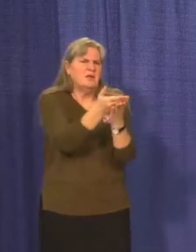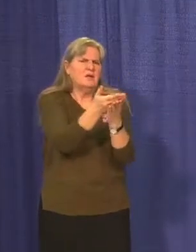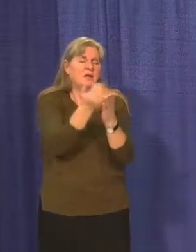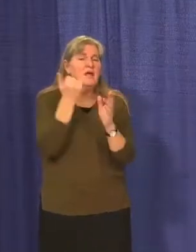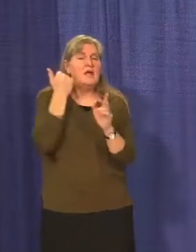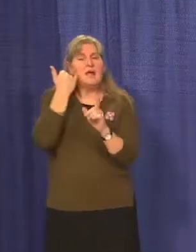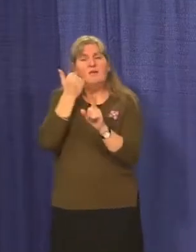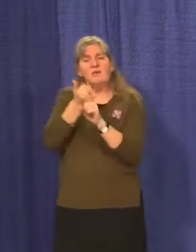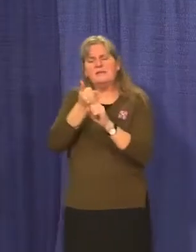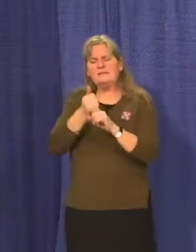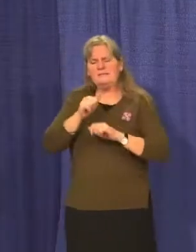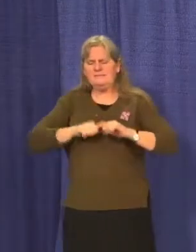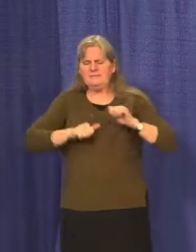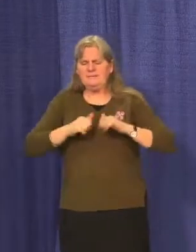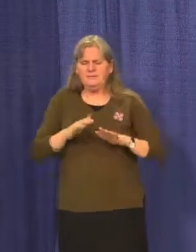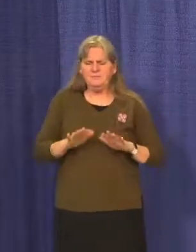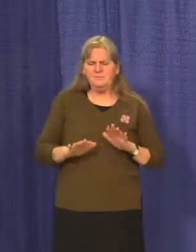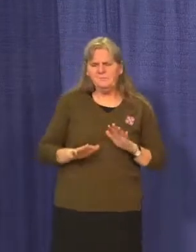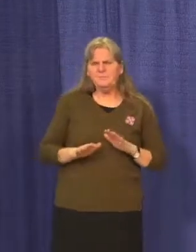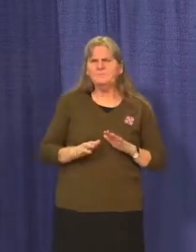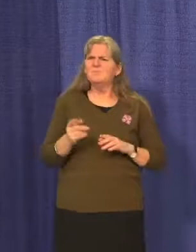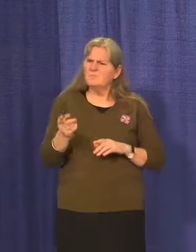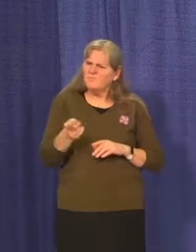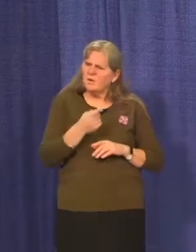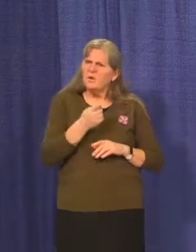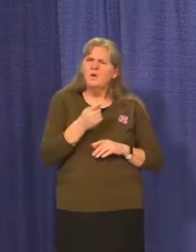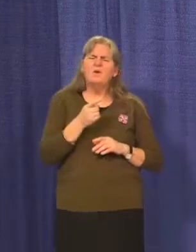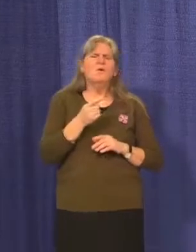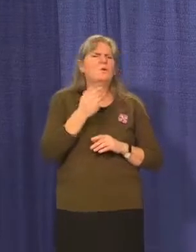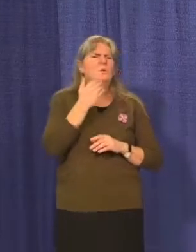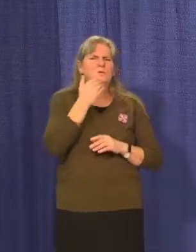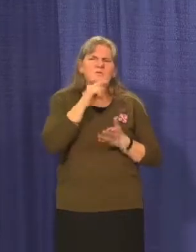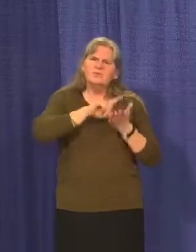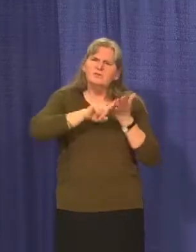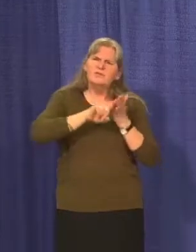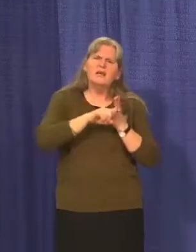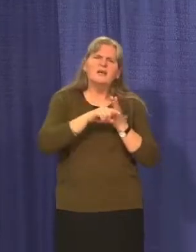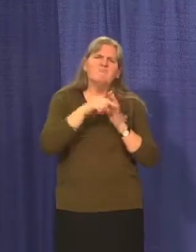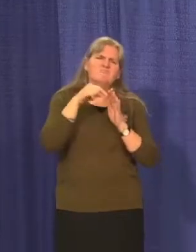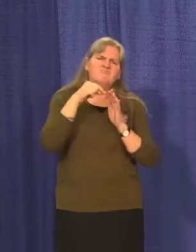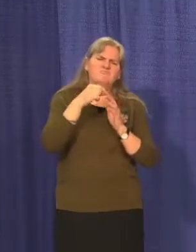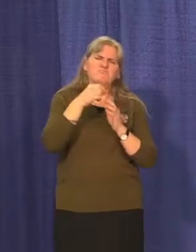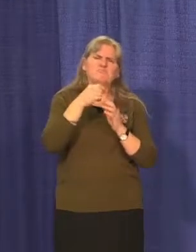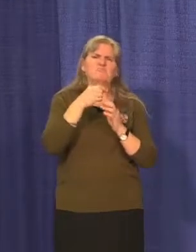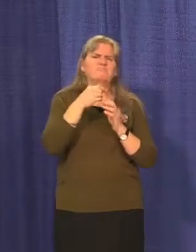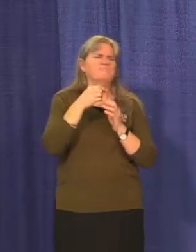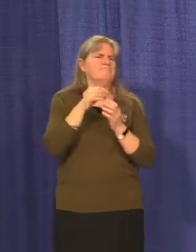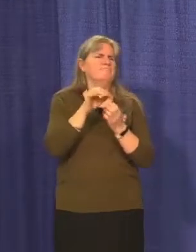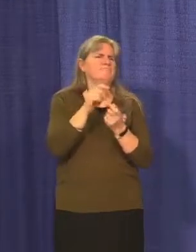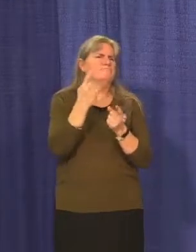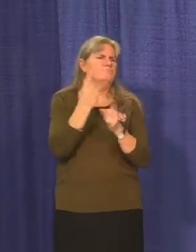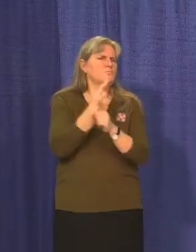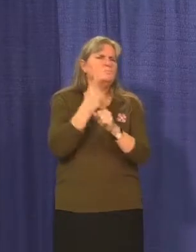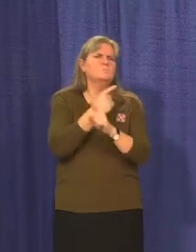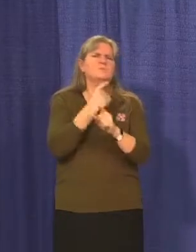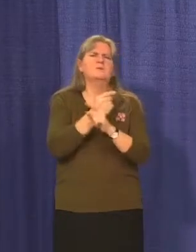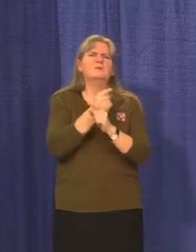reluctant about getting her vaccine. your vaccine, please take a